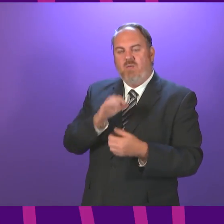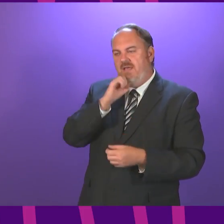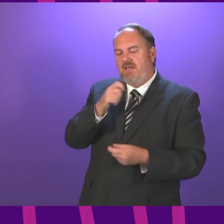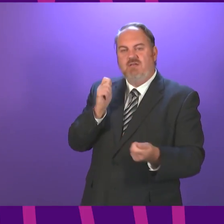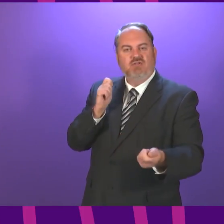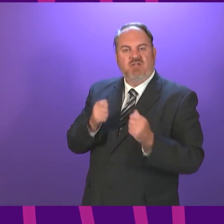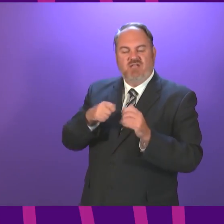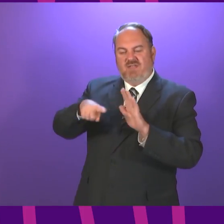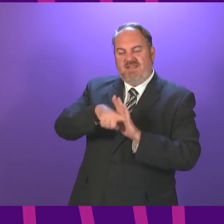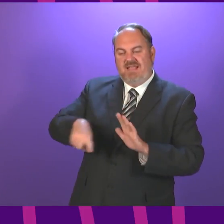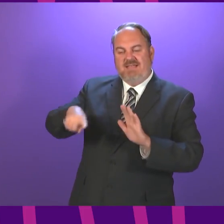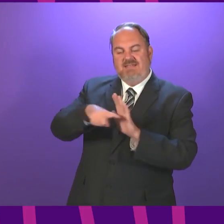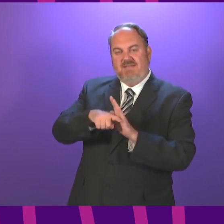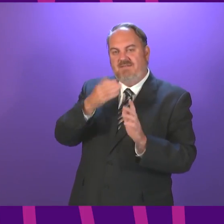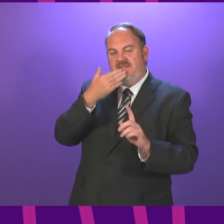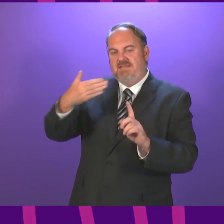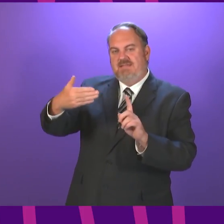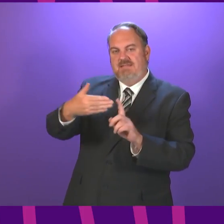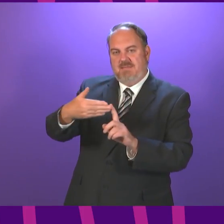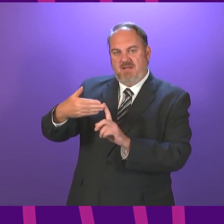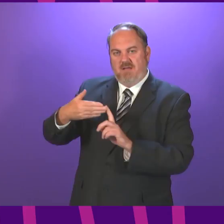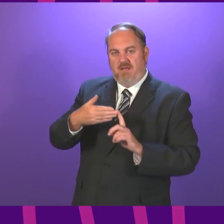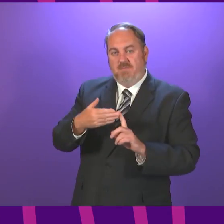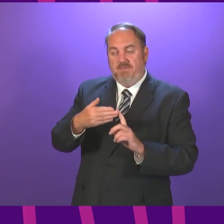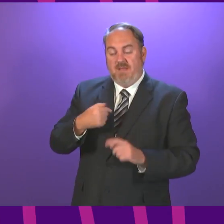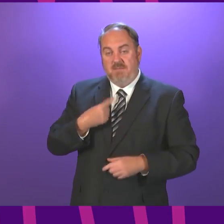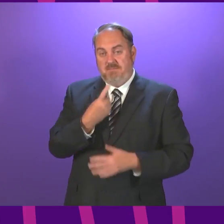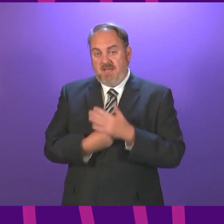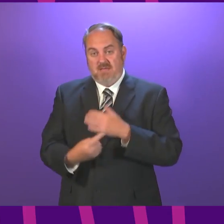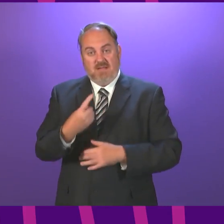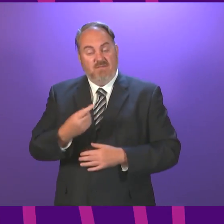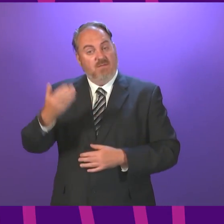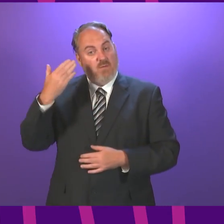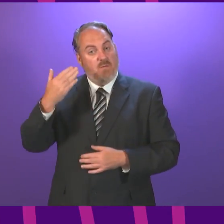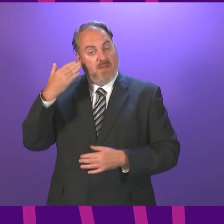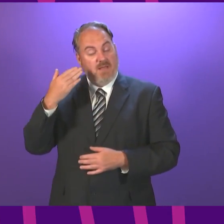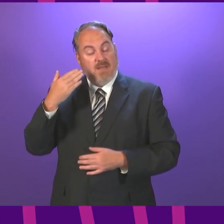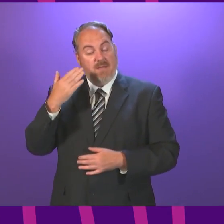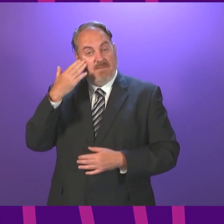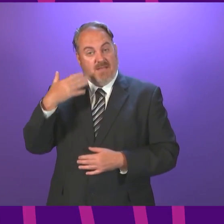Finally, as a former criminal justice and mental health social worker, I assure Anas